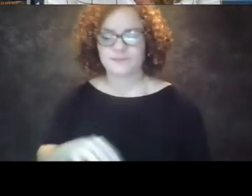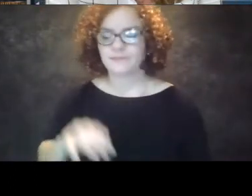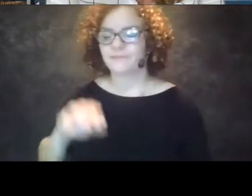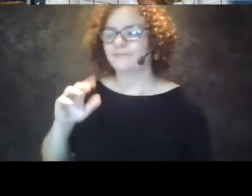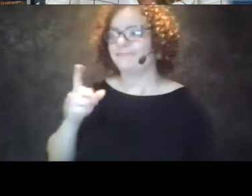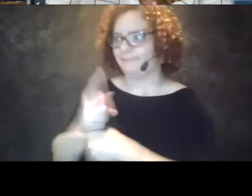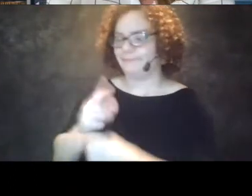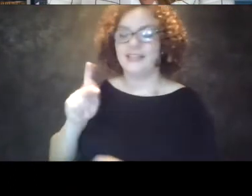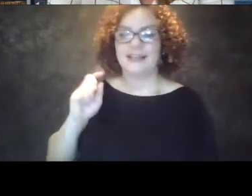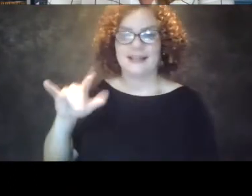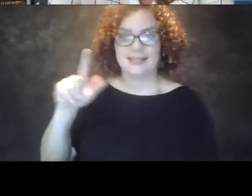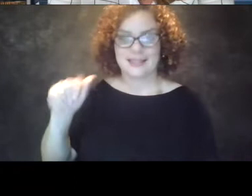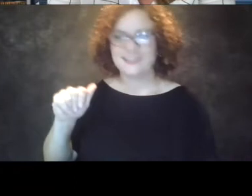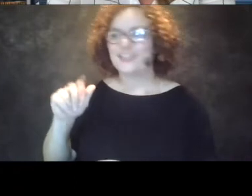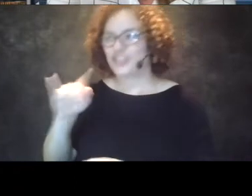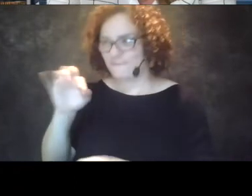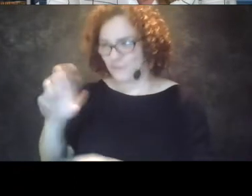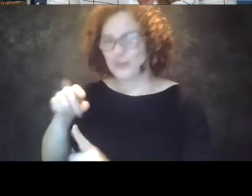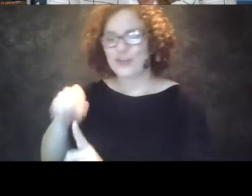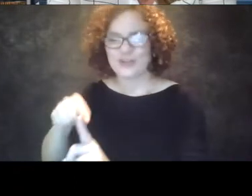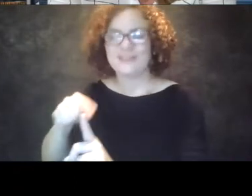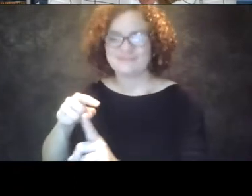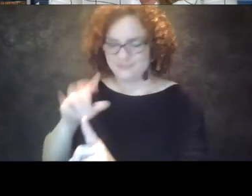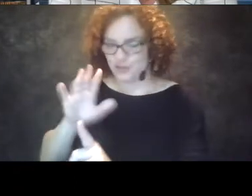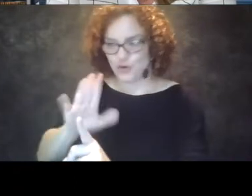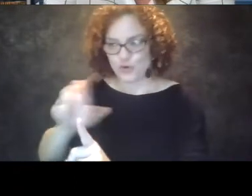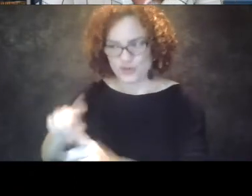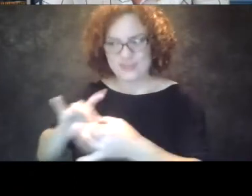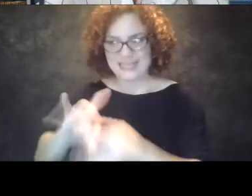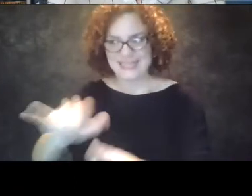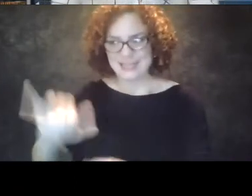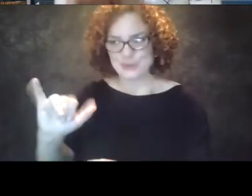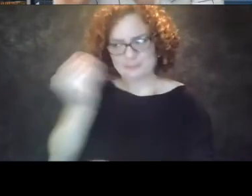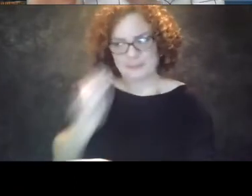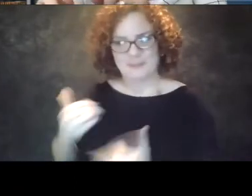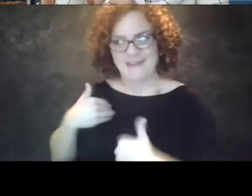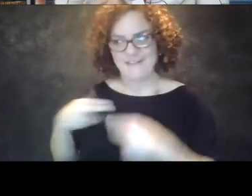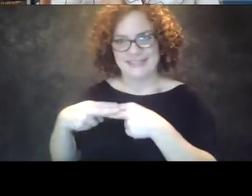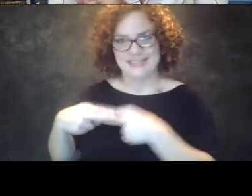do we inspire the teachers and staff? We will we have a whole slide on it. So great questions